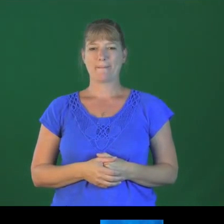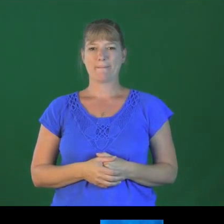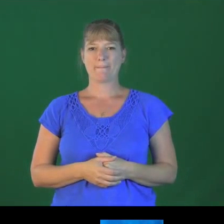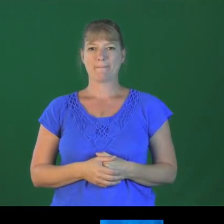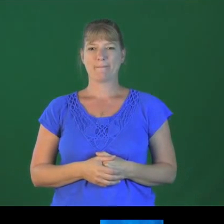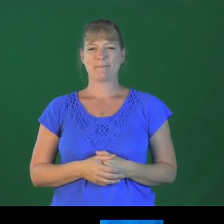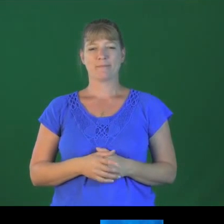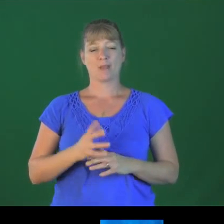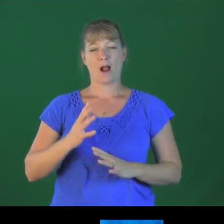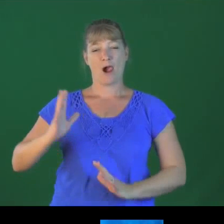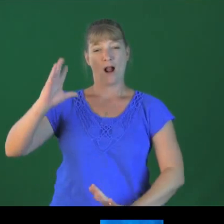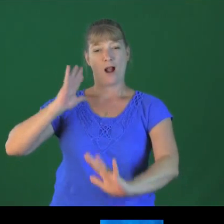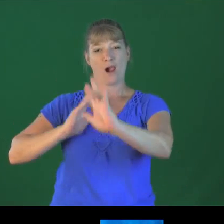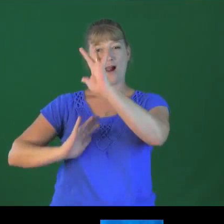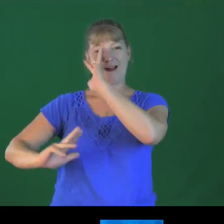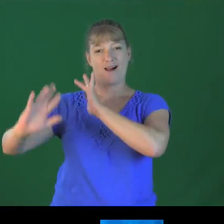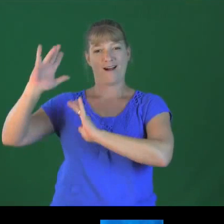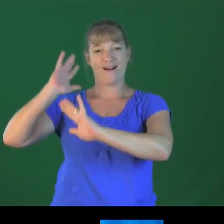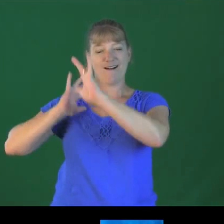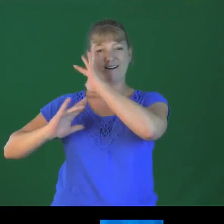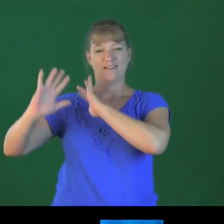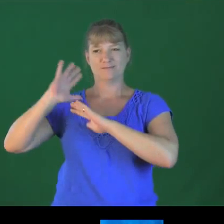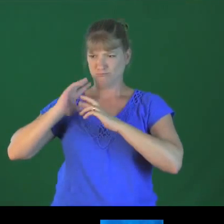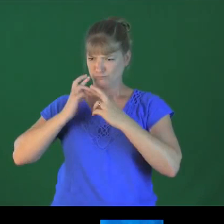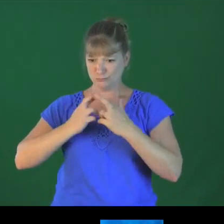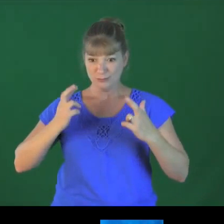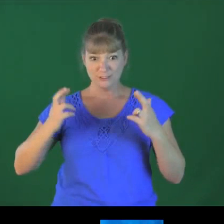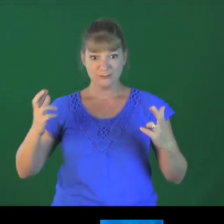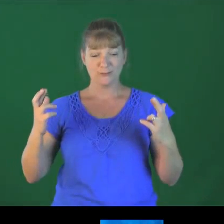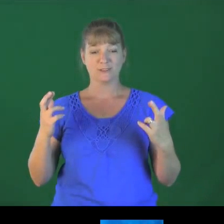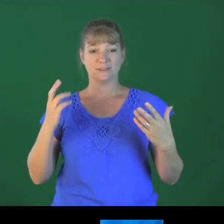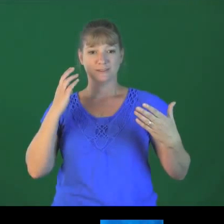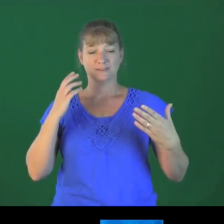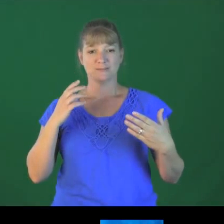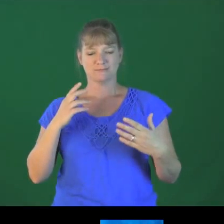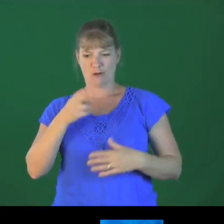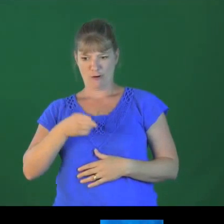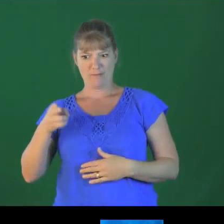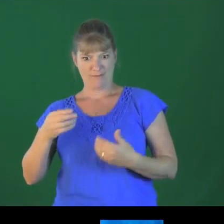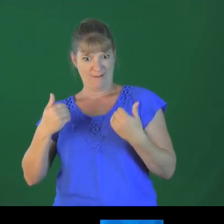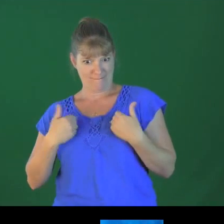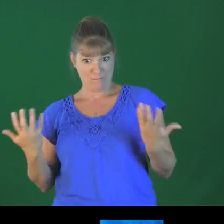Now, way back in the past, these were the resources that hard of hearing people had,